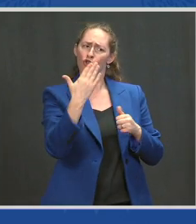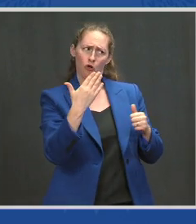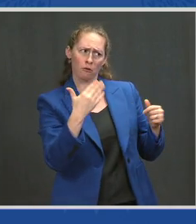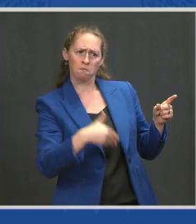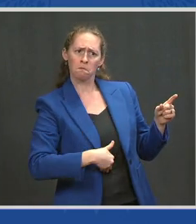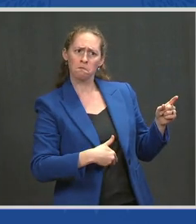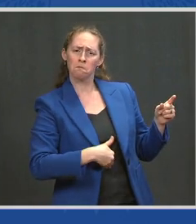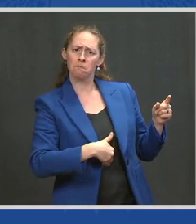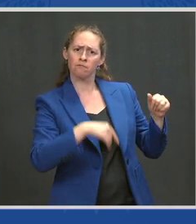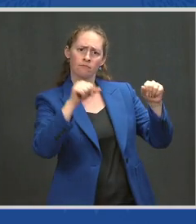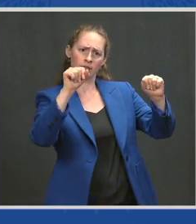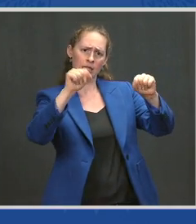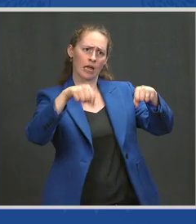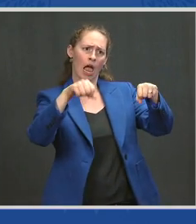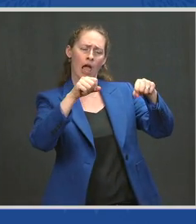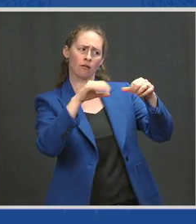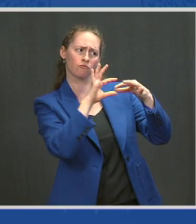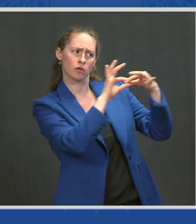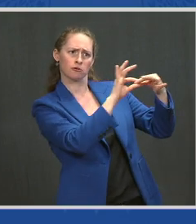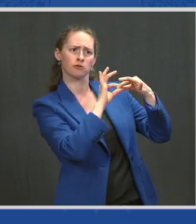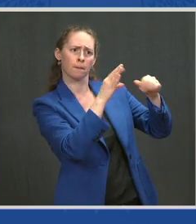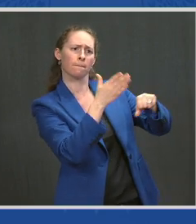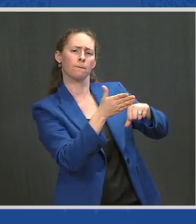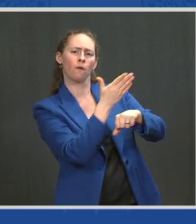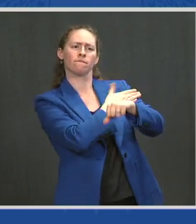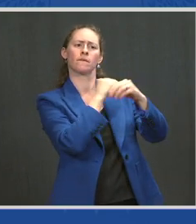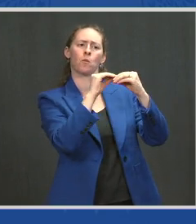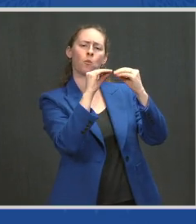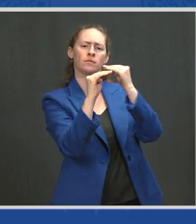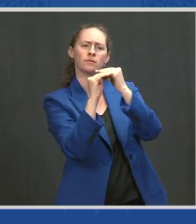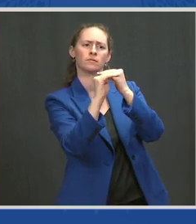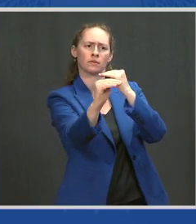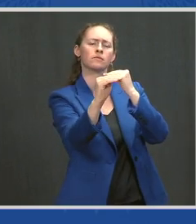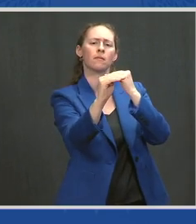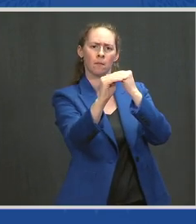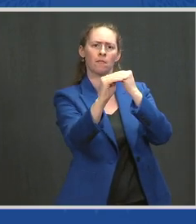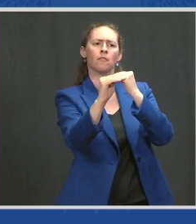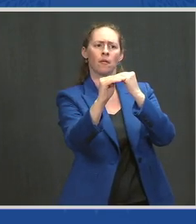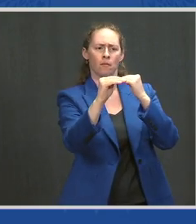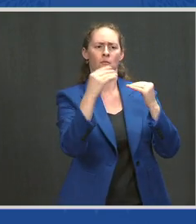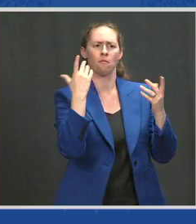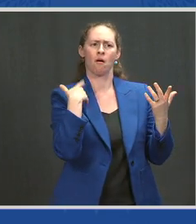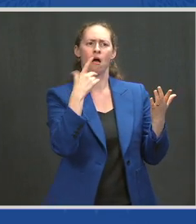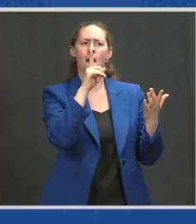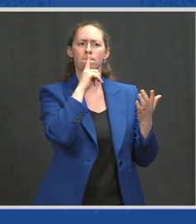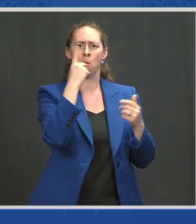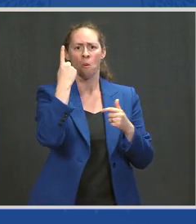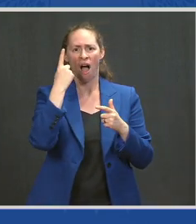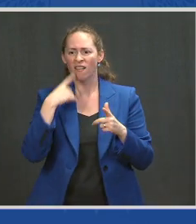between our two countries without us giving up a single, solitary thing based on principle and/or values.